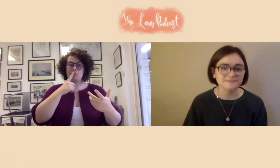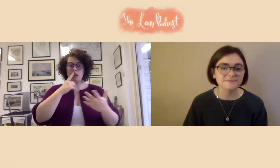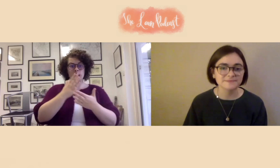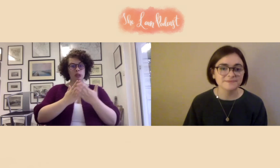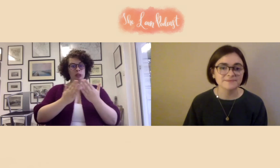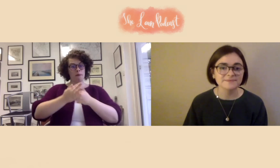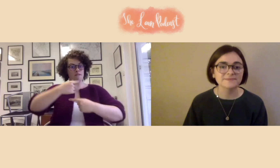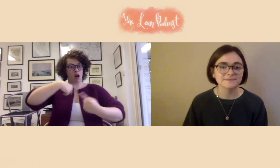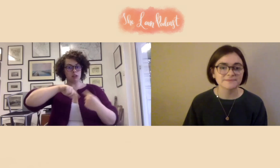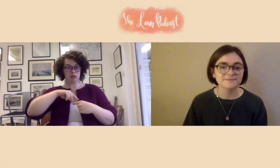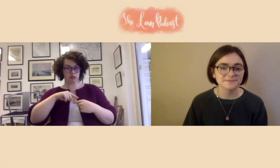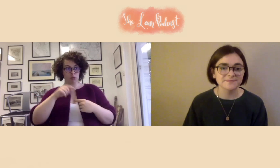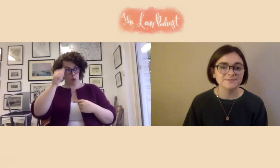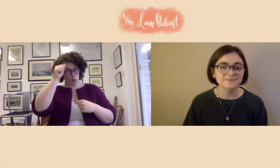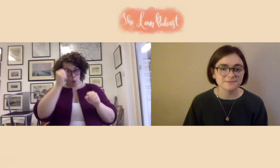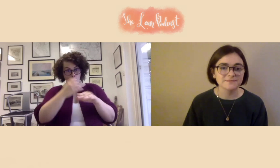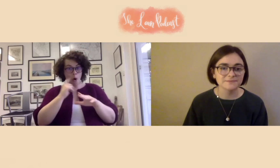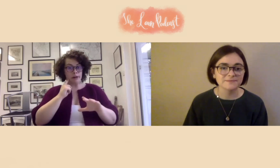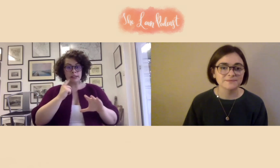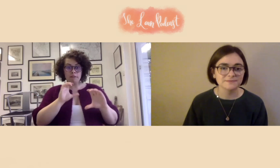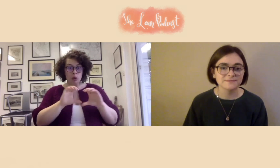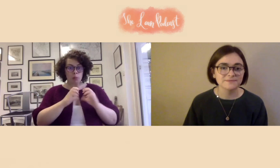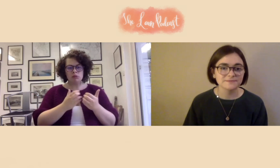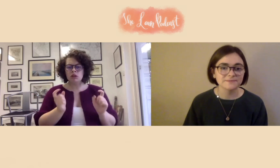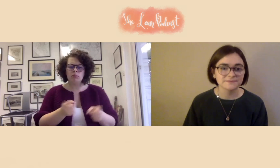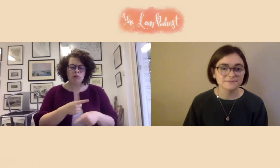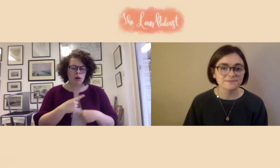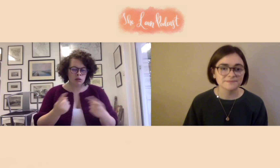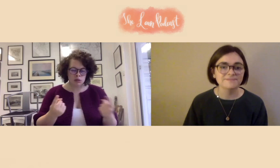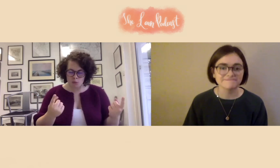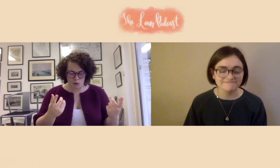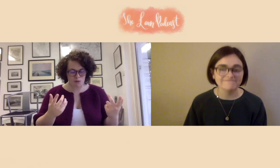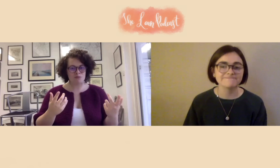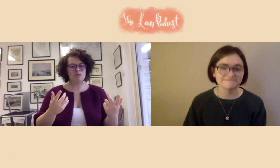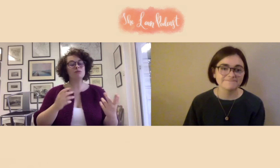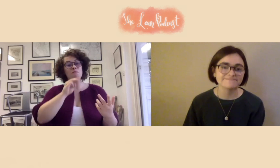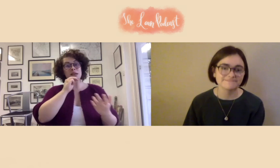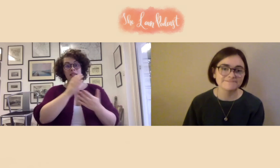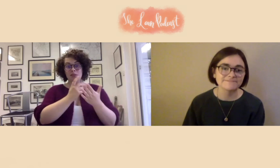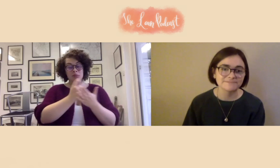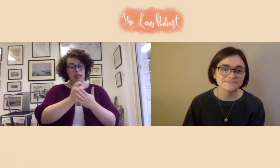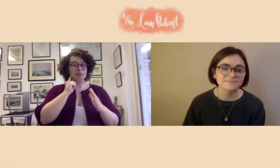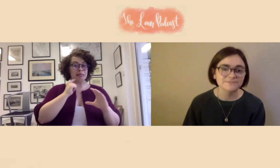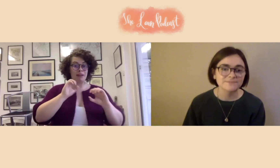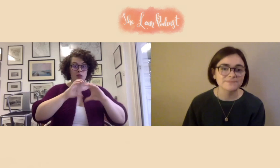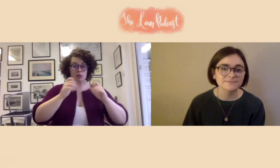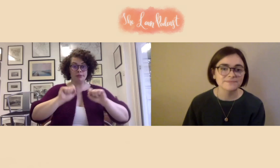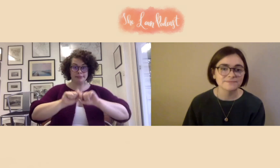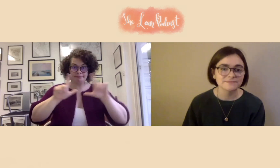But what about the members of the deaf community who don't know us? And then, suddenly they're coming